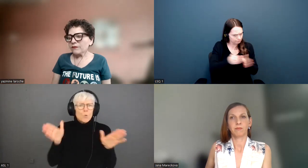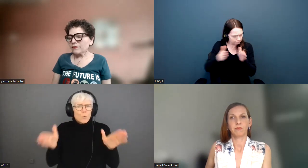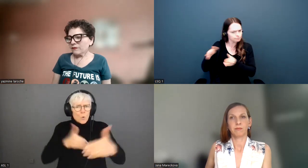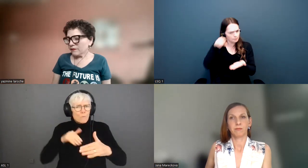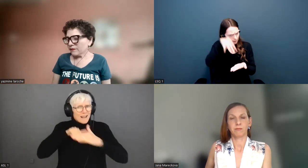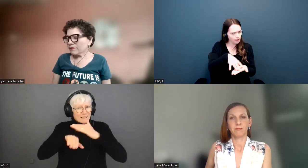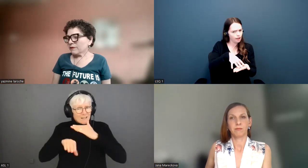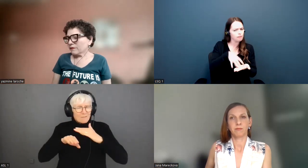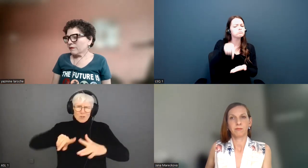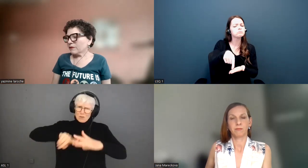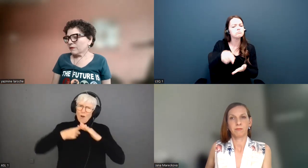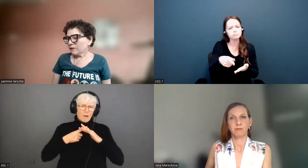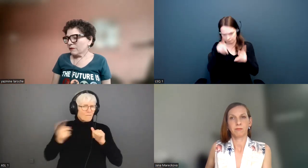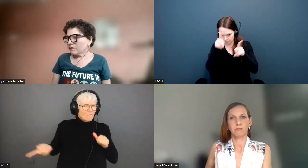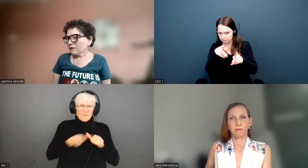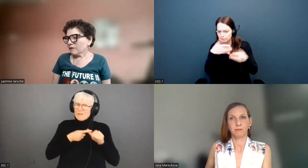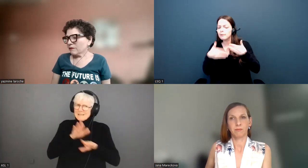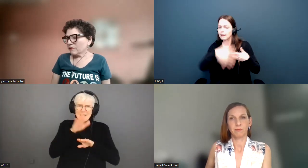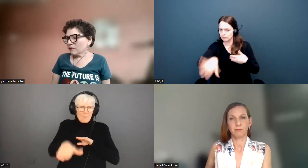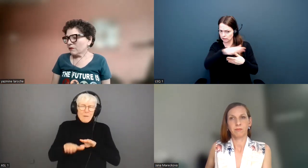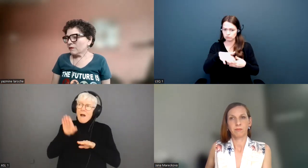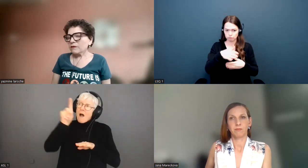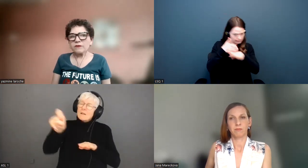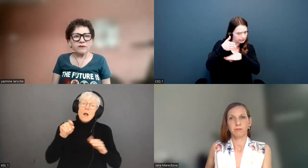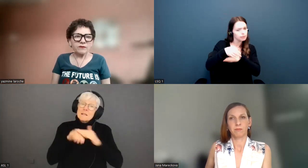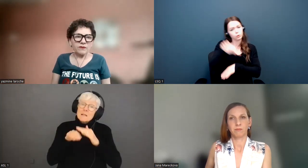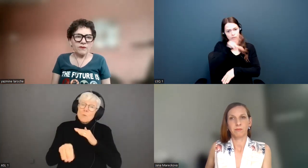from the beginning so that we don't have to worry about you know will we be able to go